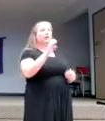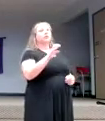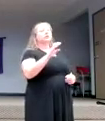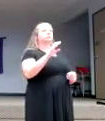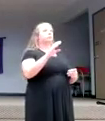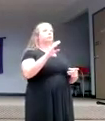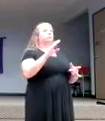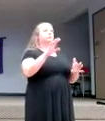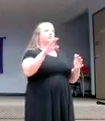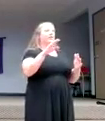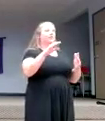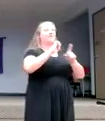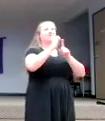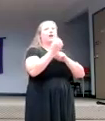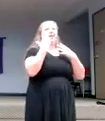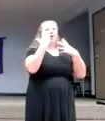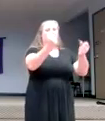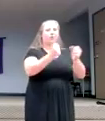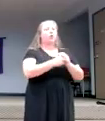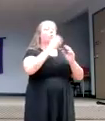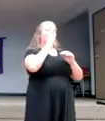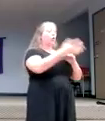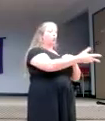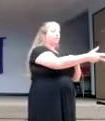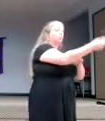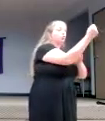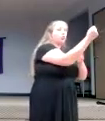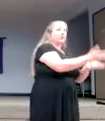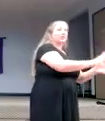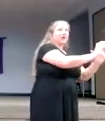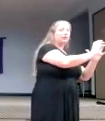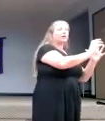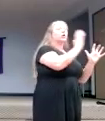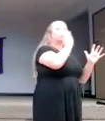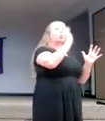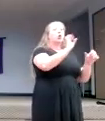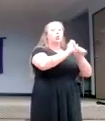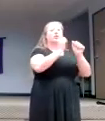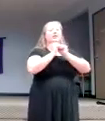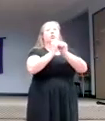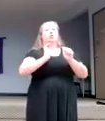They permit removals of septic tanks. We will be working together with our selected contractor